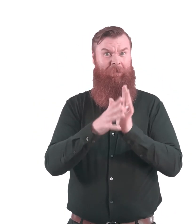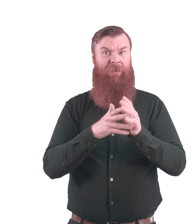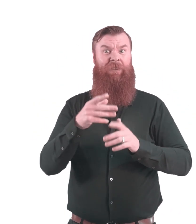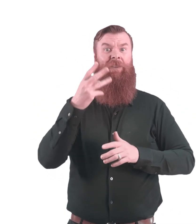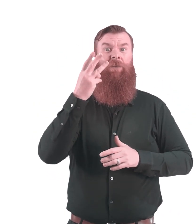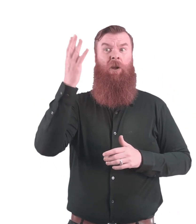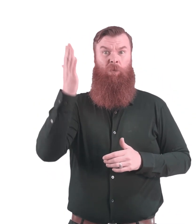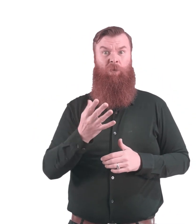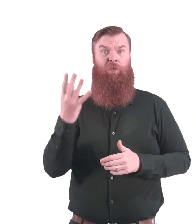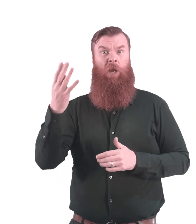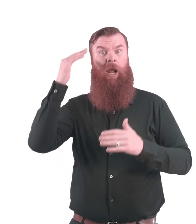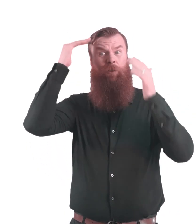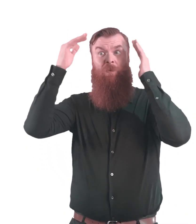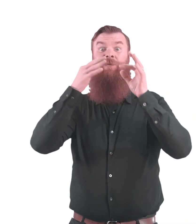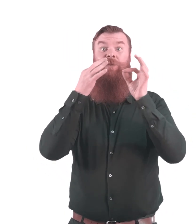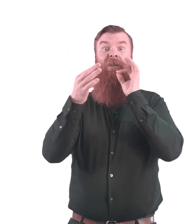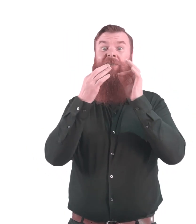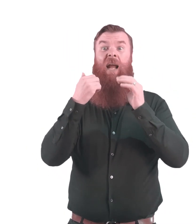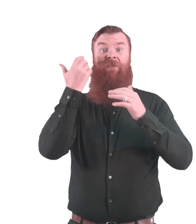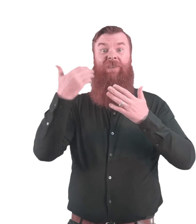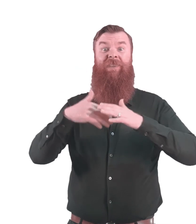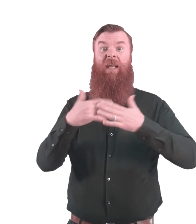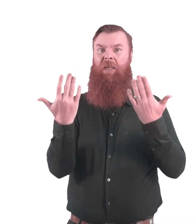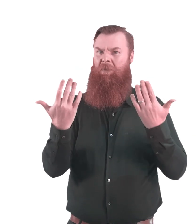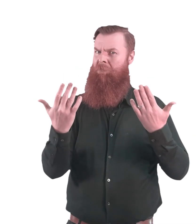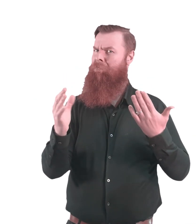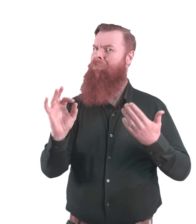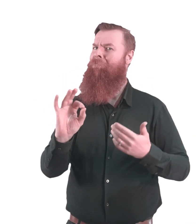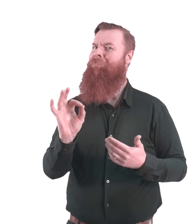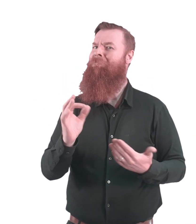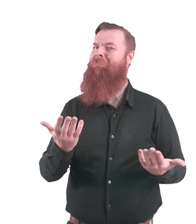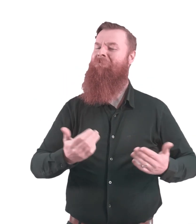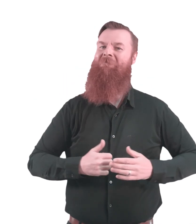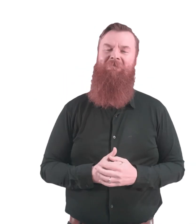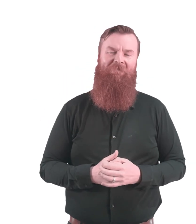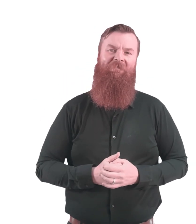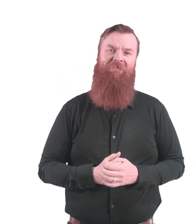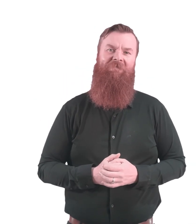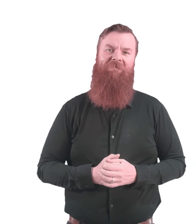This means that 3 out of 4 adults do not clean between their teeth every day.